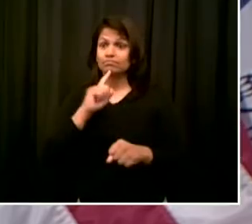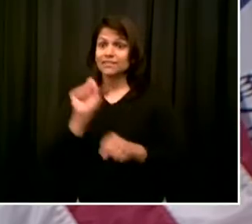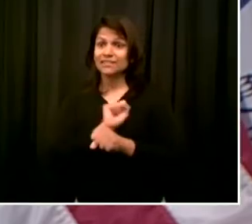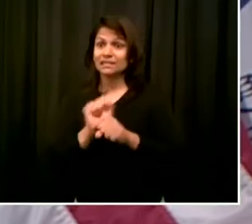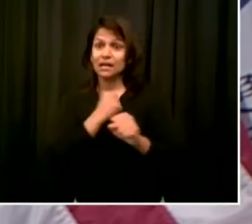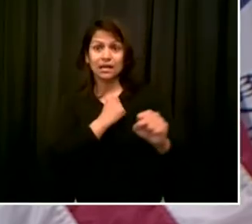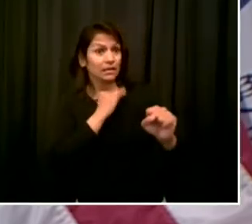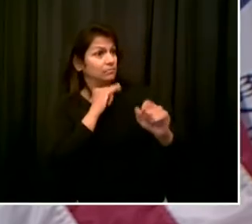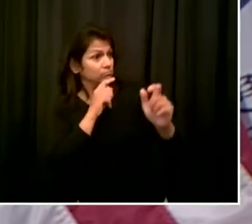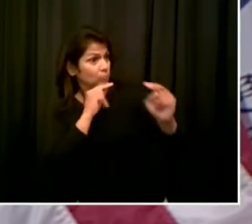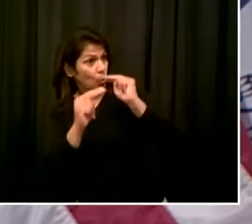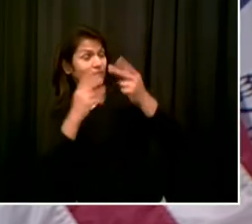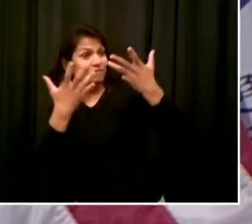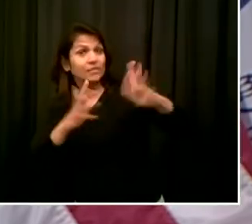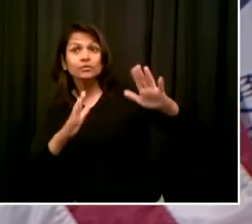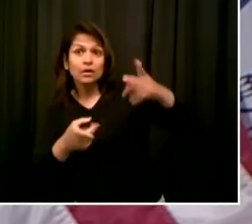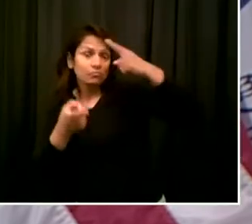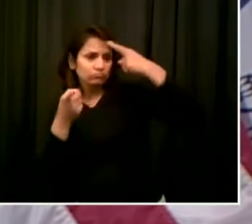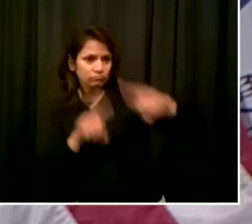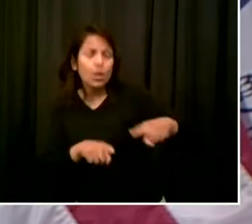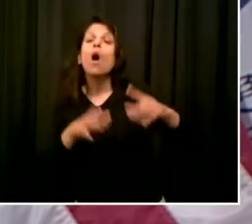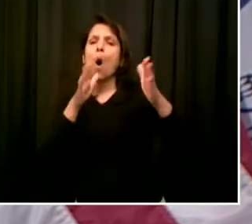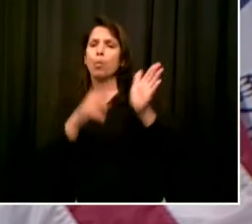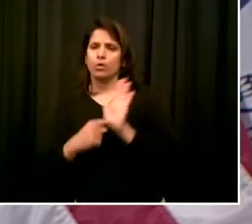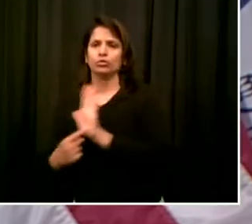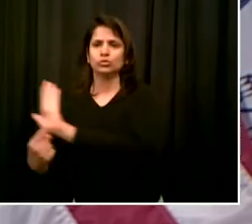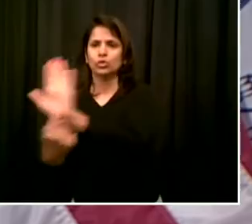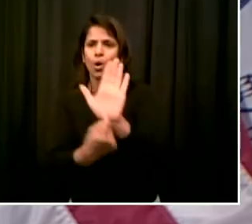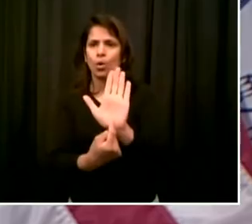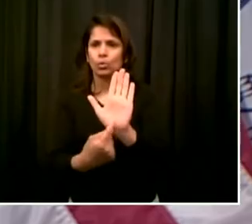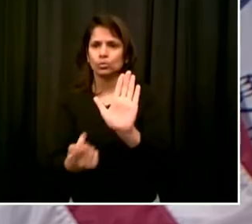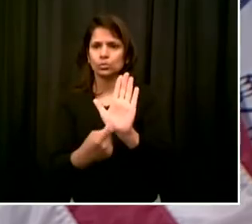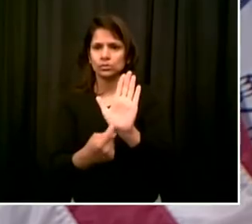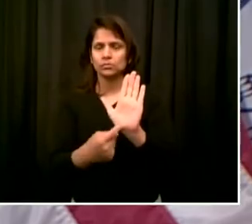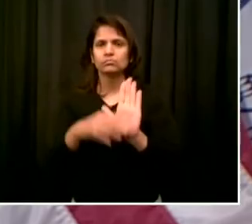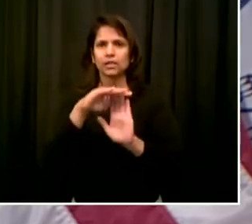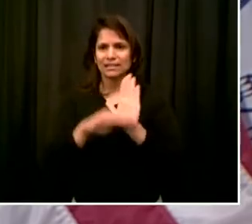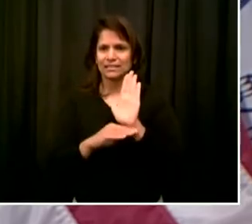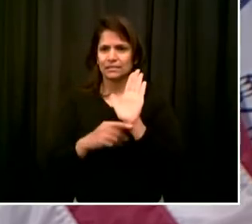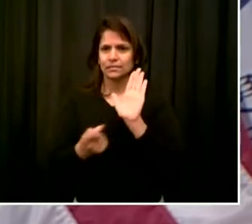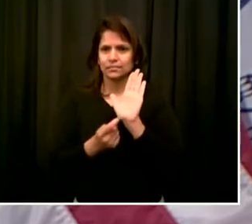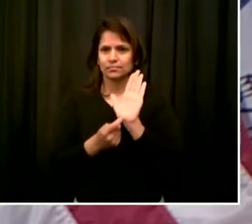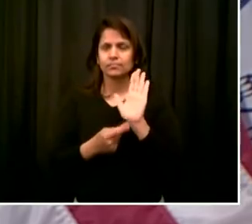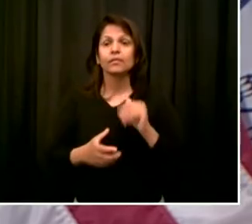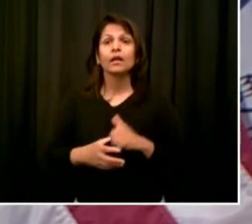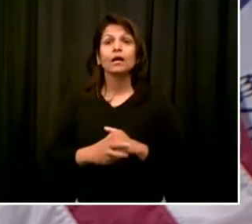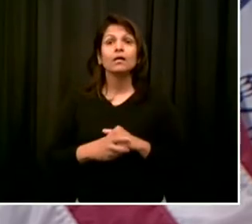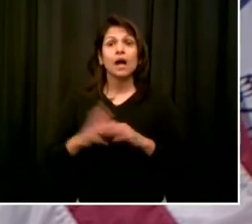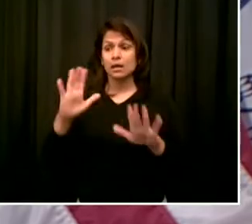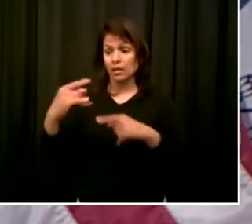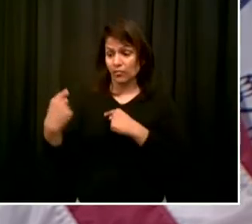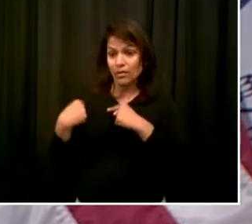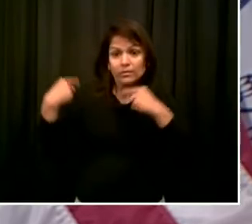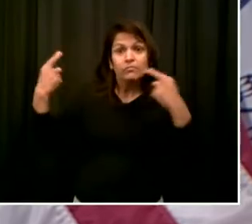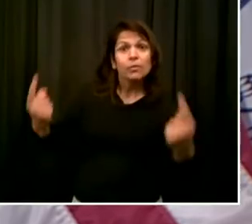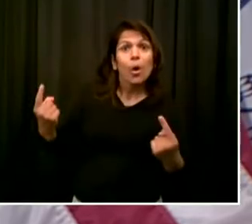AND WHEN WE GET TO OUR FINAL CNSOUELWE WILL SHOW U YOALL